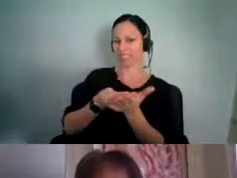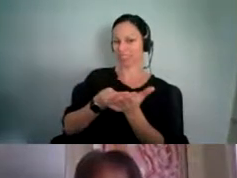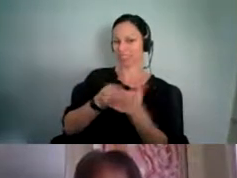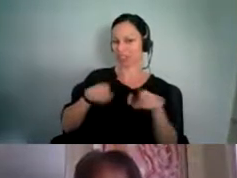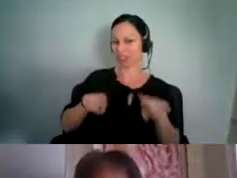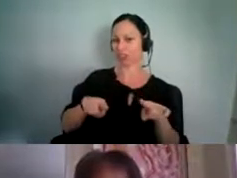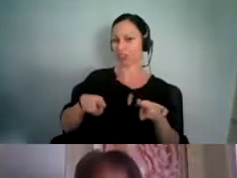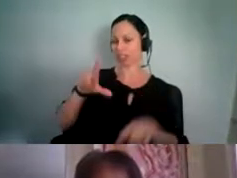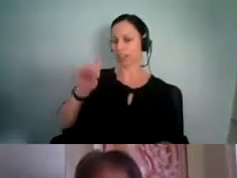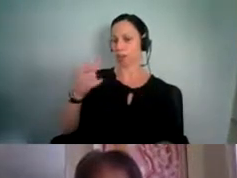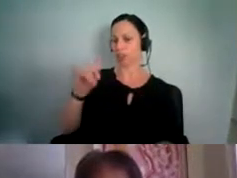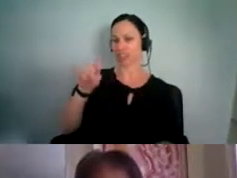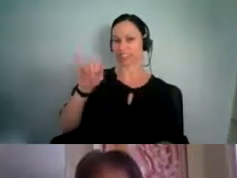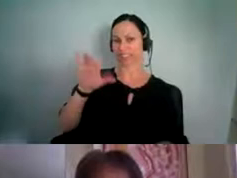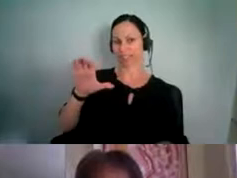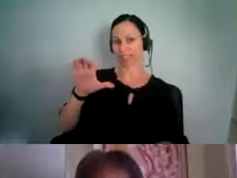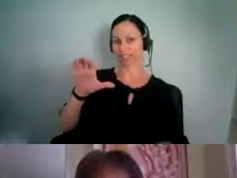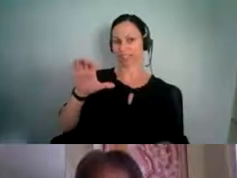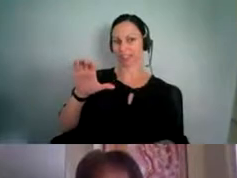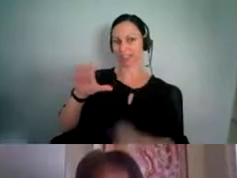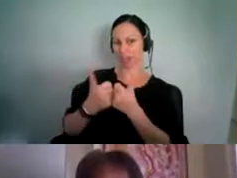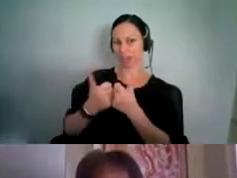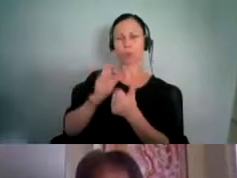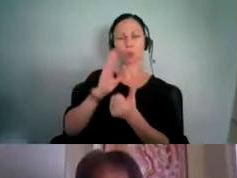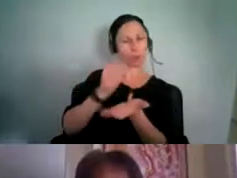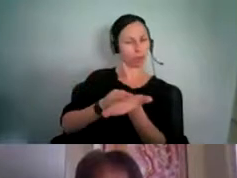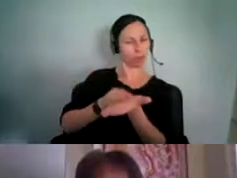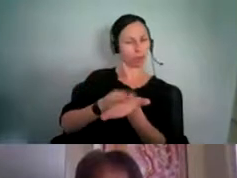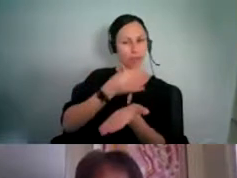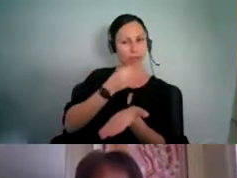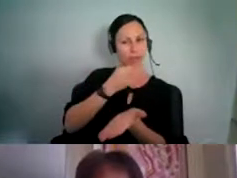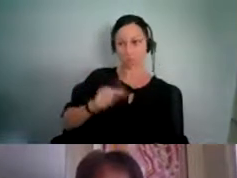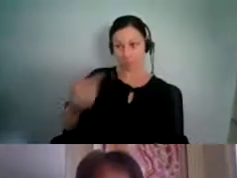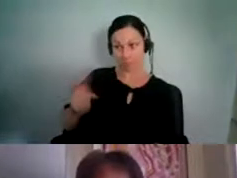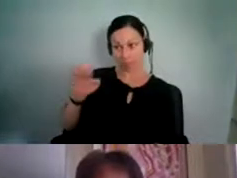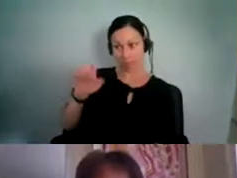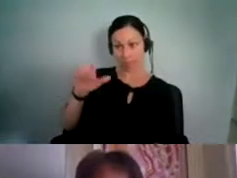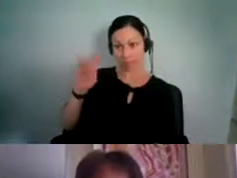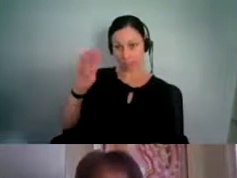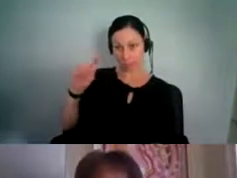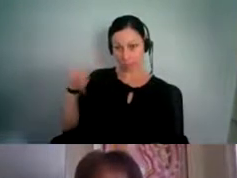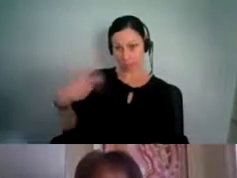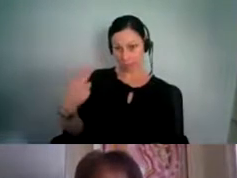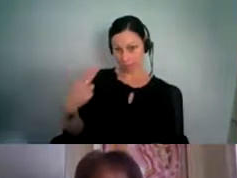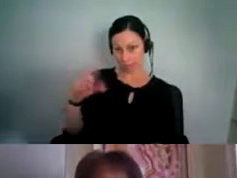We'll get some coverage. Elizabeth, can I turn it over to you? Absolutely.